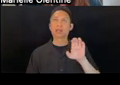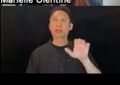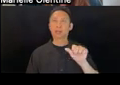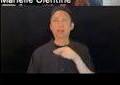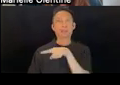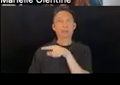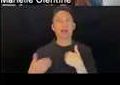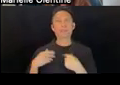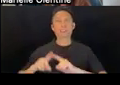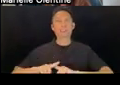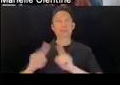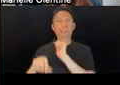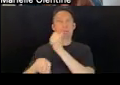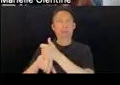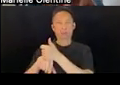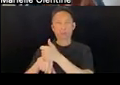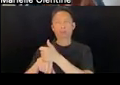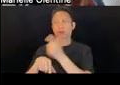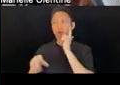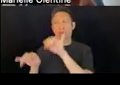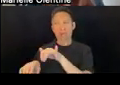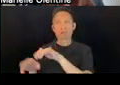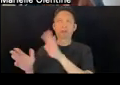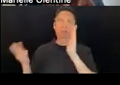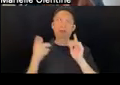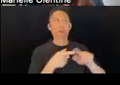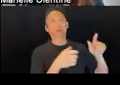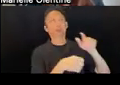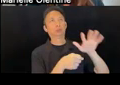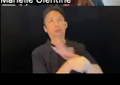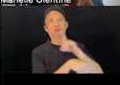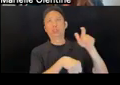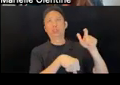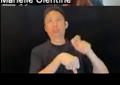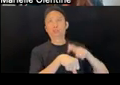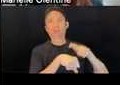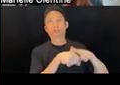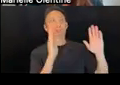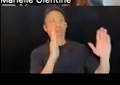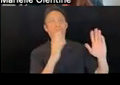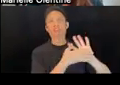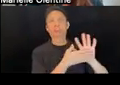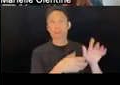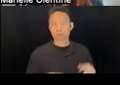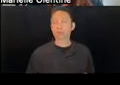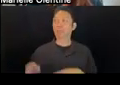Notes on short films, because there were questions about short films. First of all, if you have a short film, you should not use a feature as a comp, because